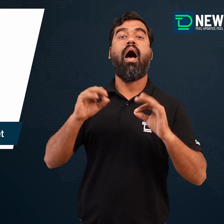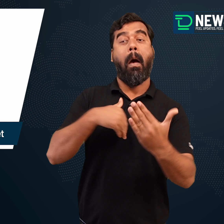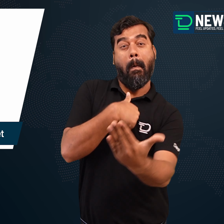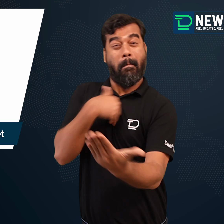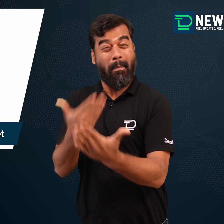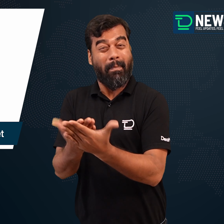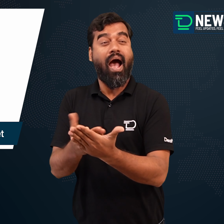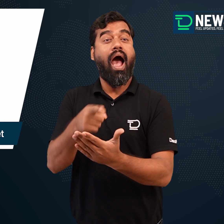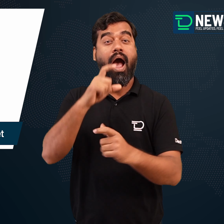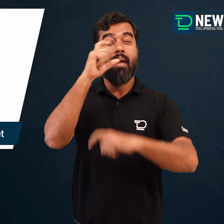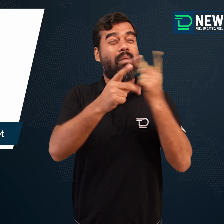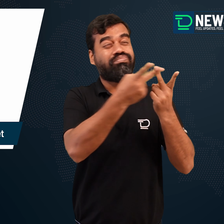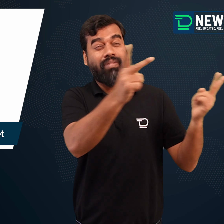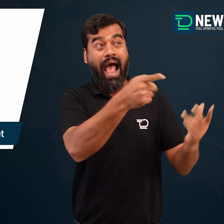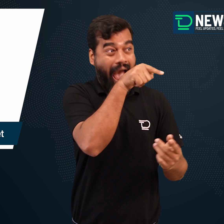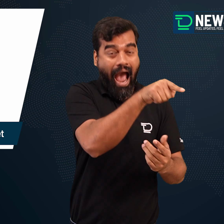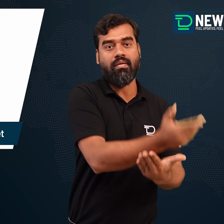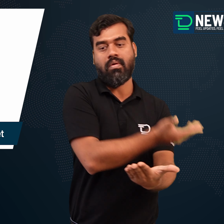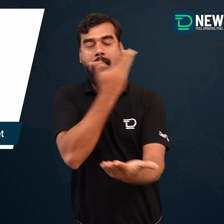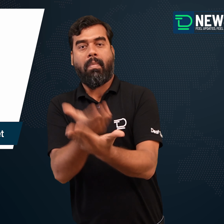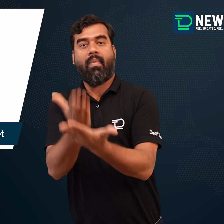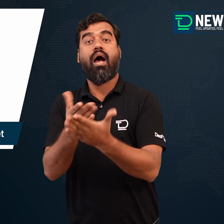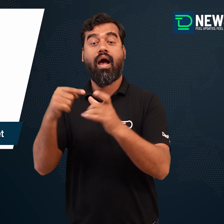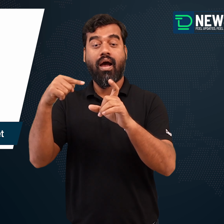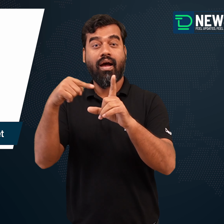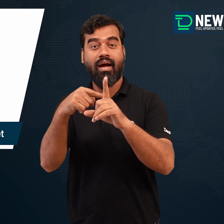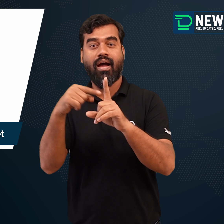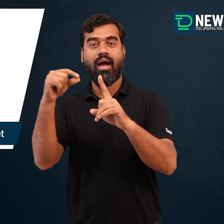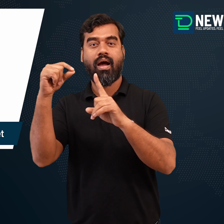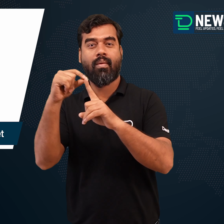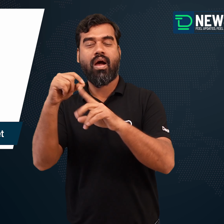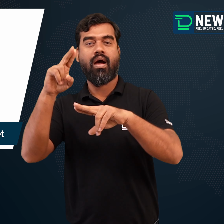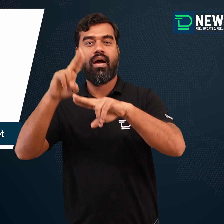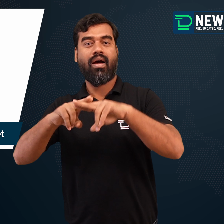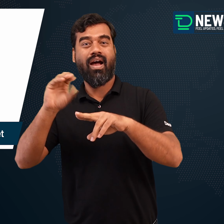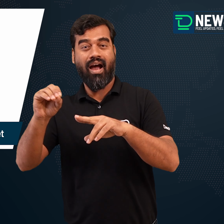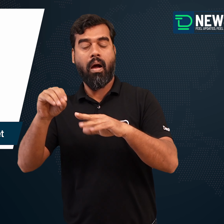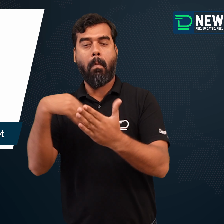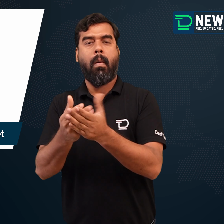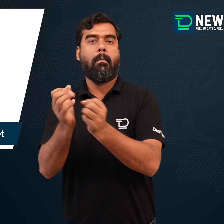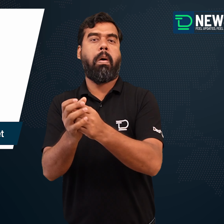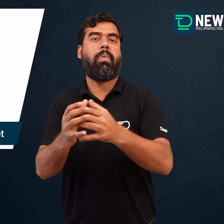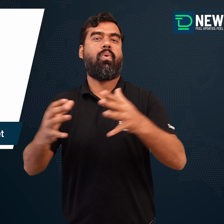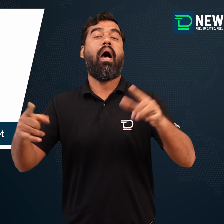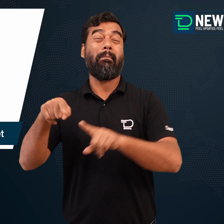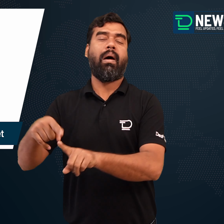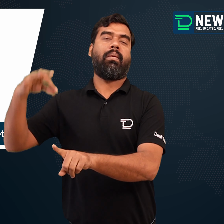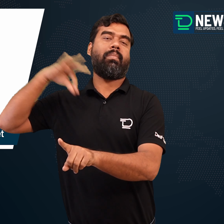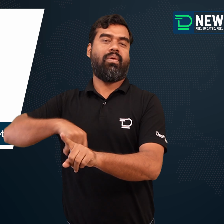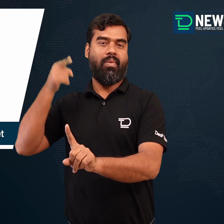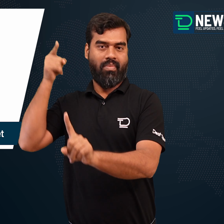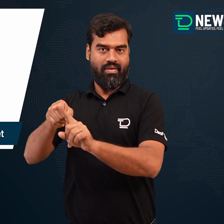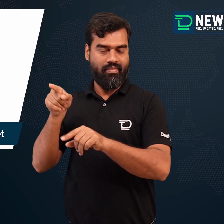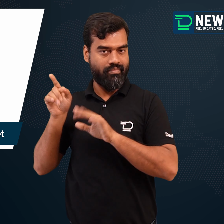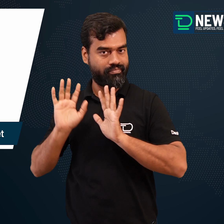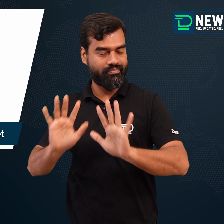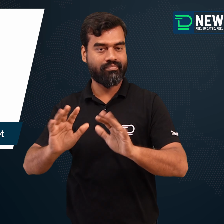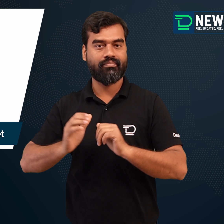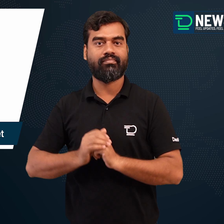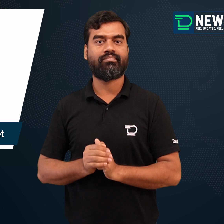it will encourage the employer to register more employees in the EPFO schemes.